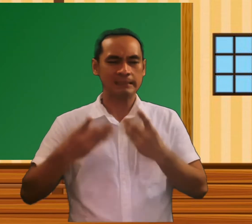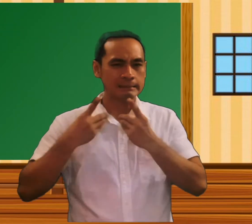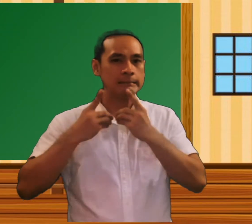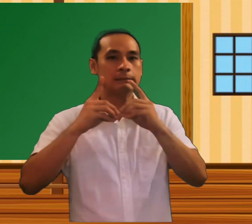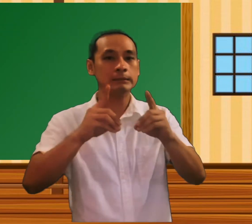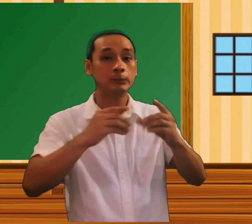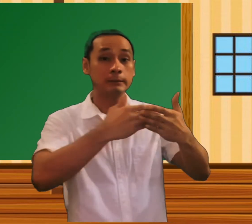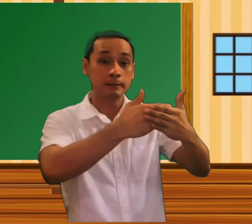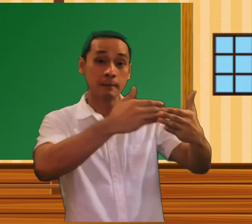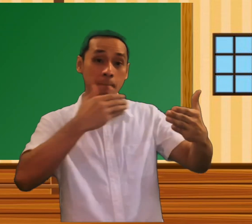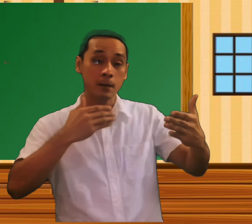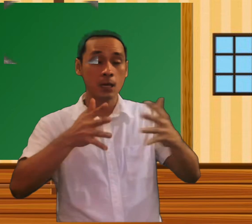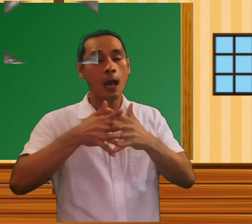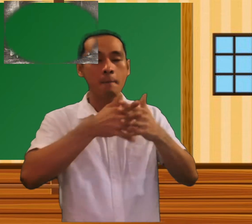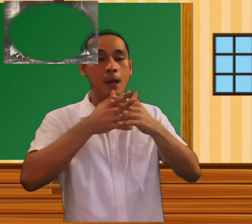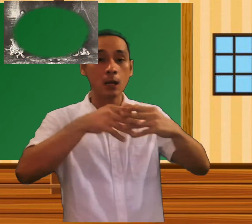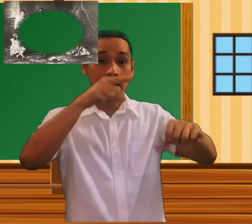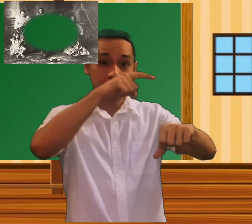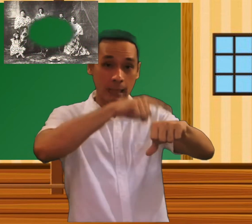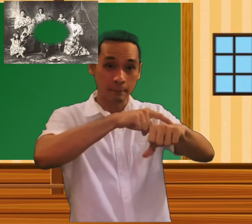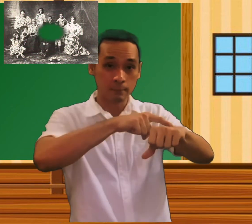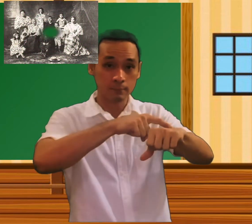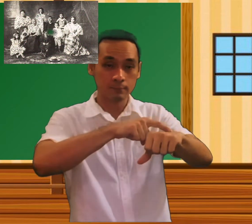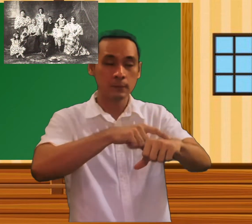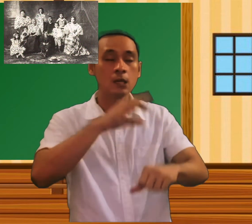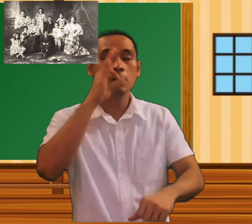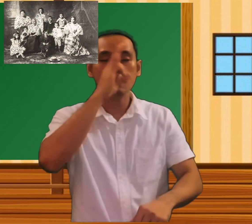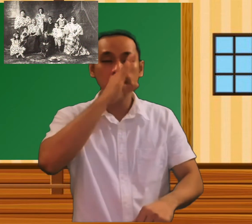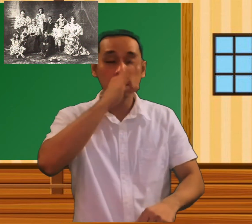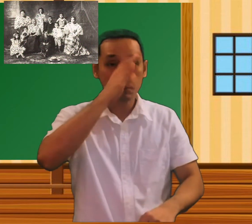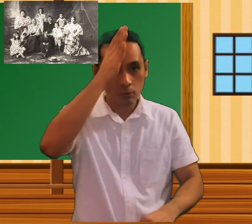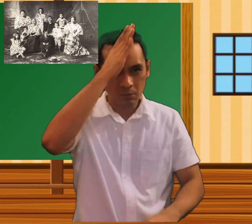during the pre-american period filipino parents